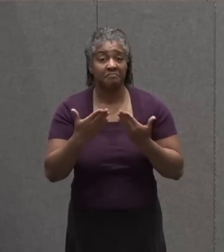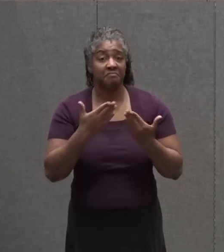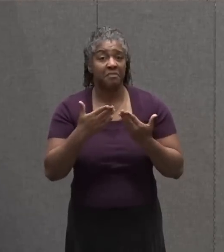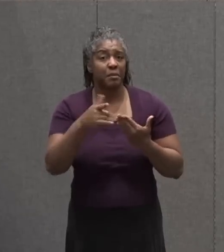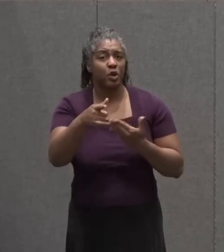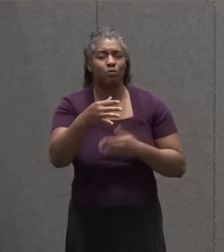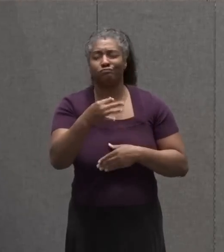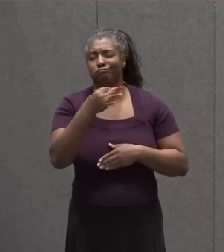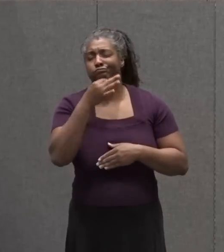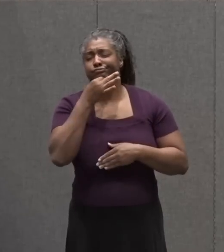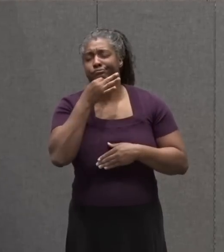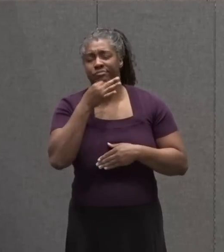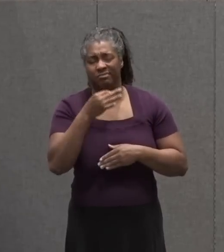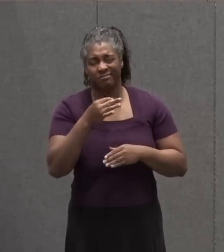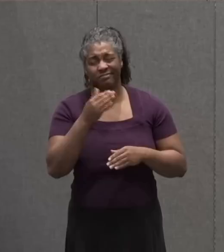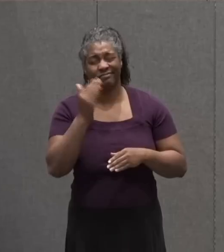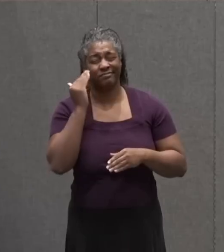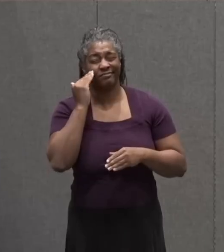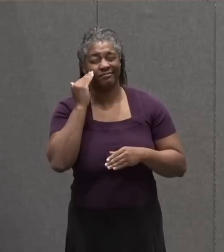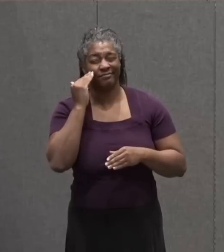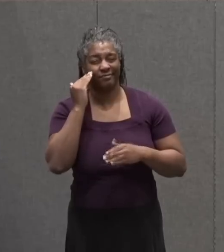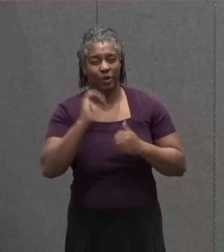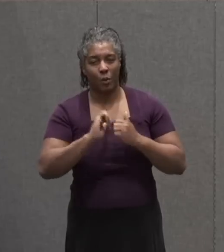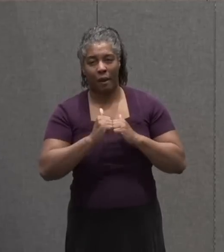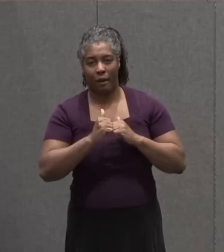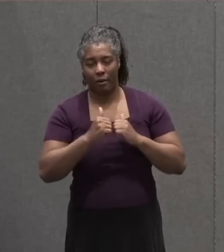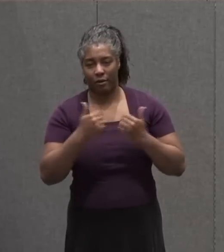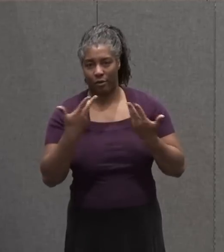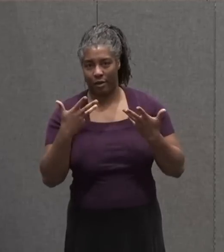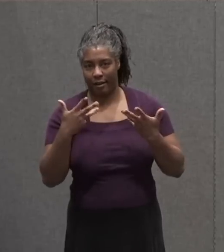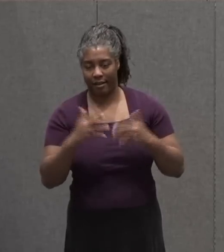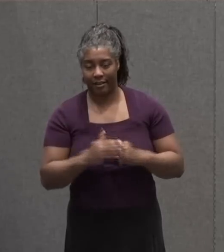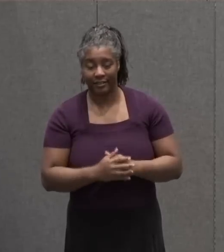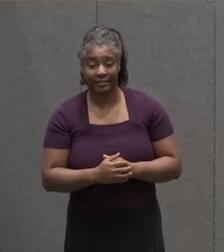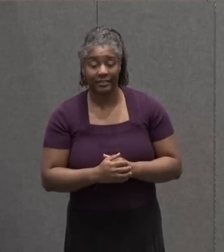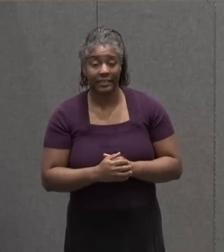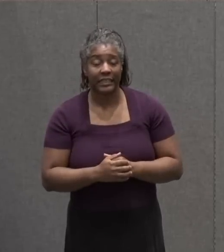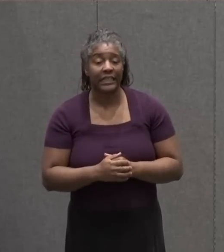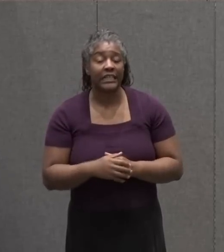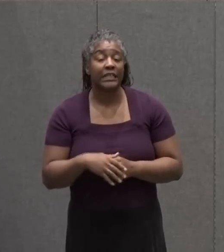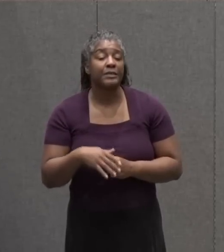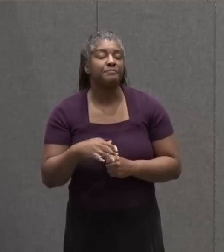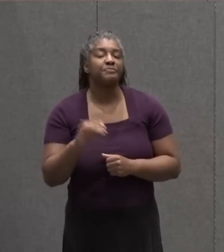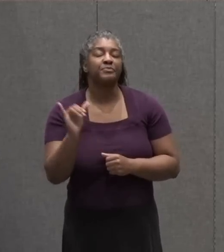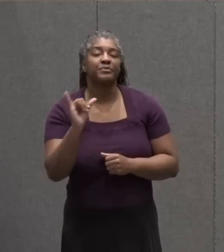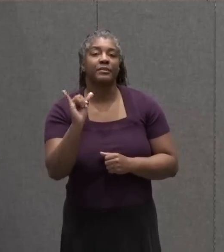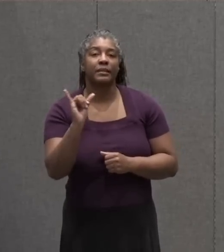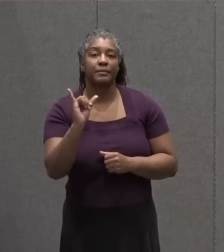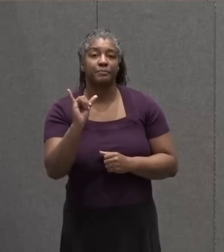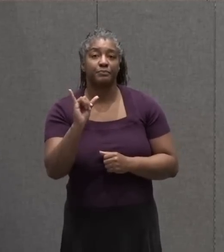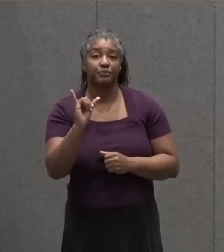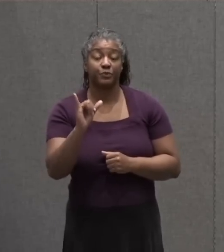we can repeat out loud after we hear something, repeat that, right? So